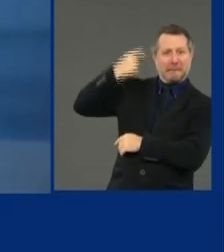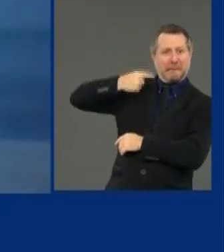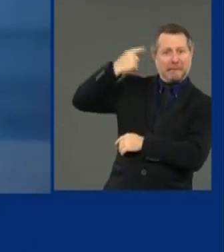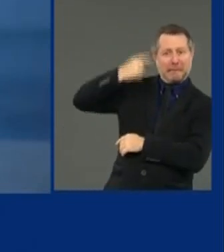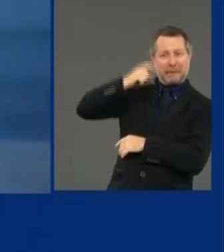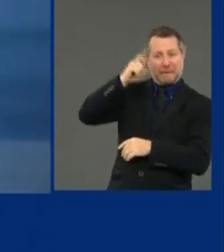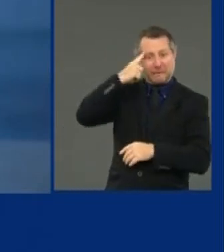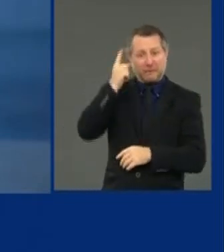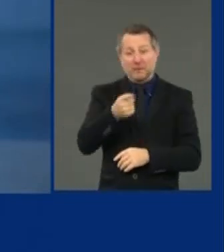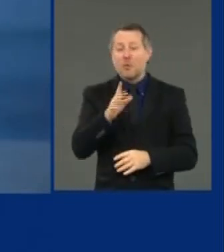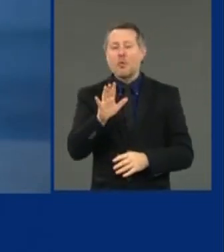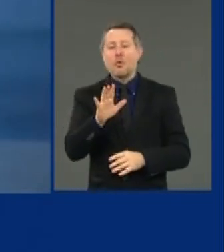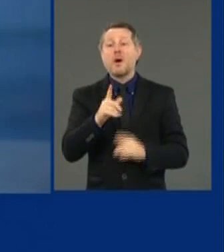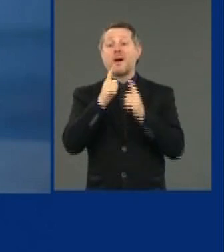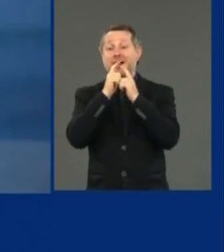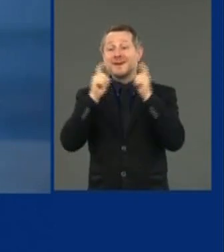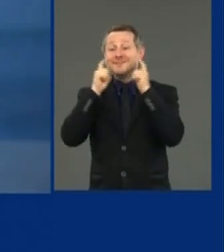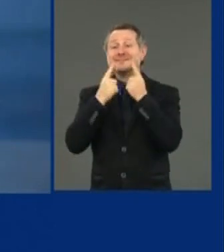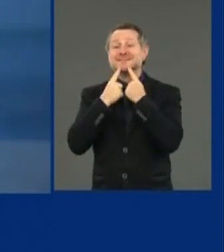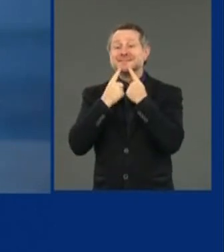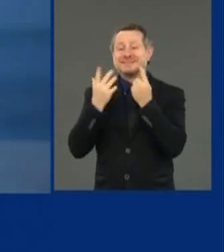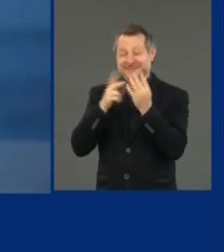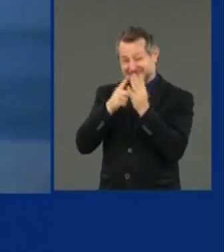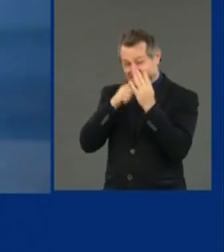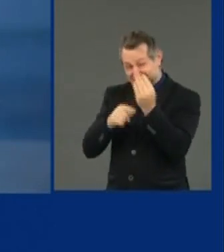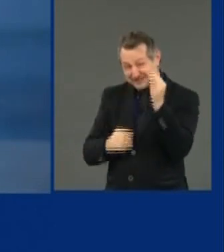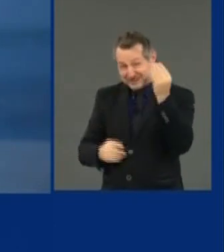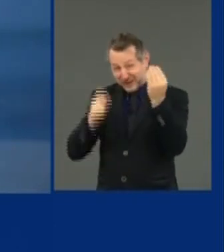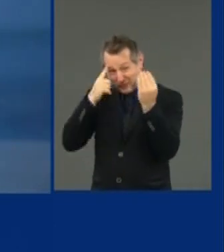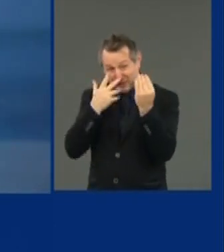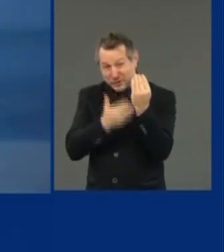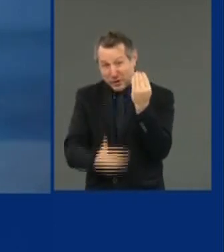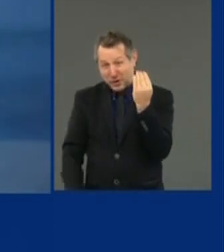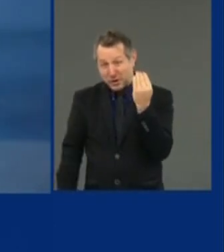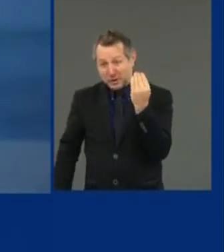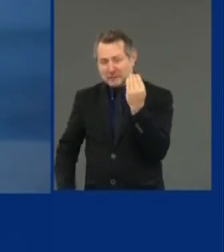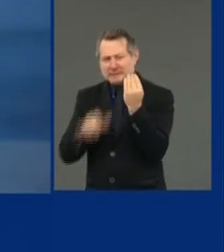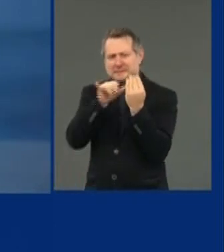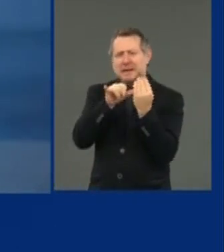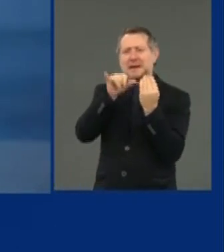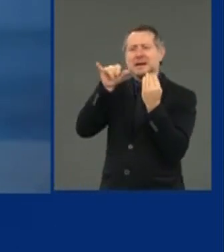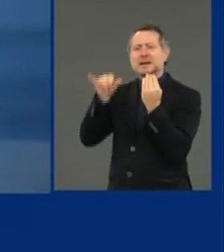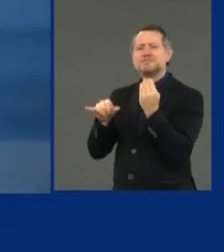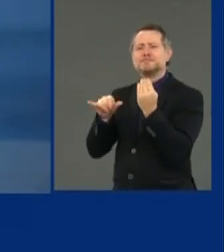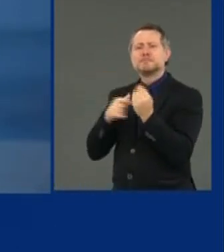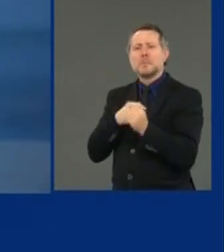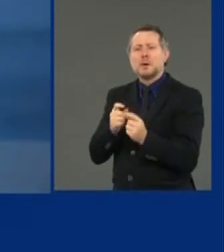ASKING YOU TO DO IT. THE SEARCHICCAL MASKS, THIS MASK IS THE SAME THING -- SURGICAL